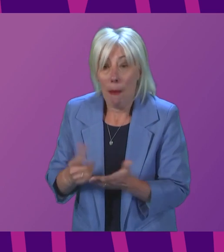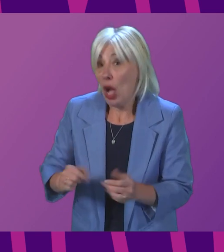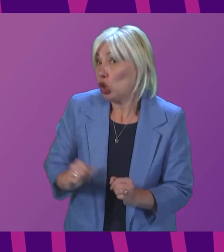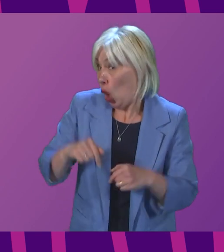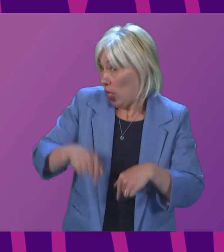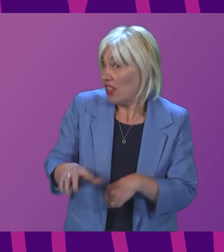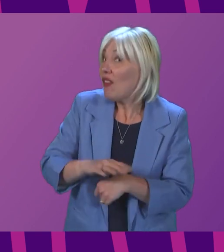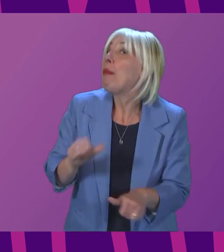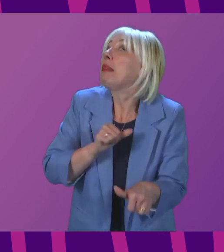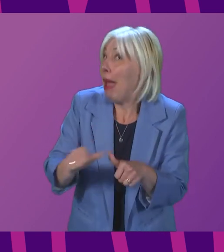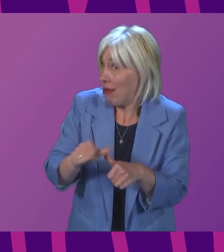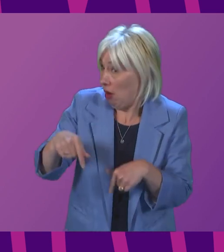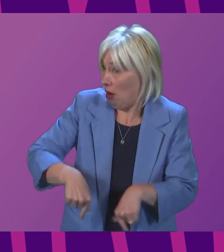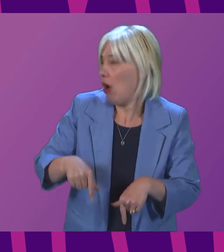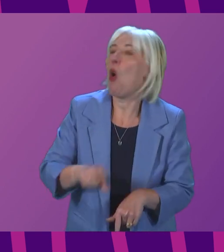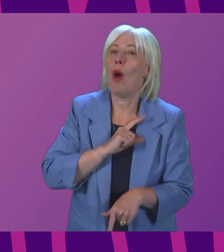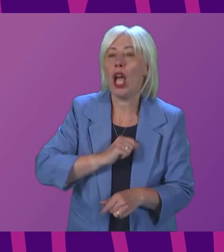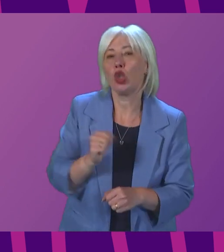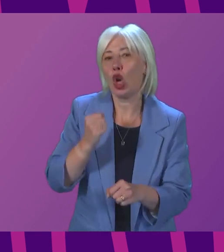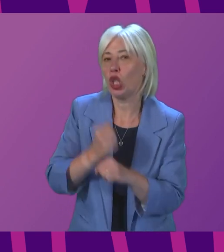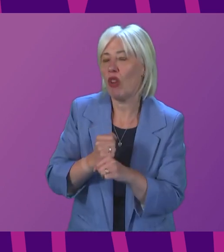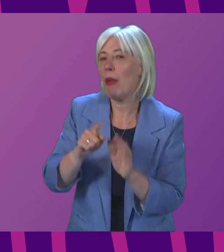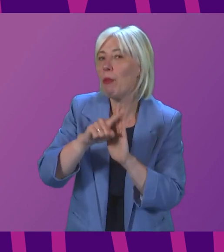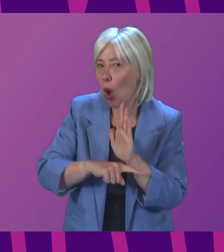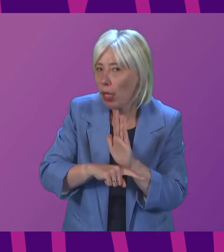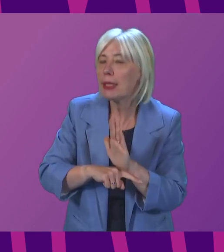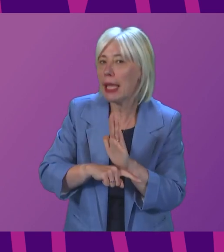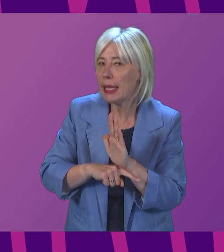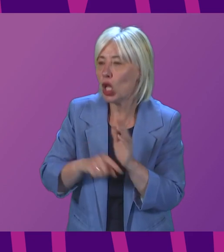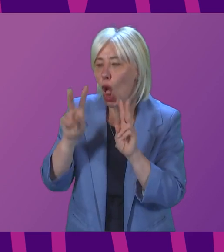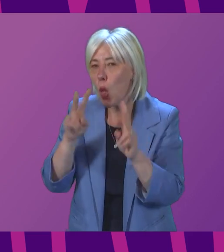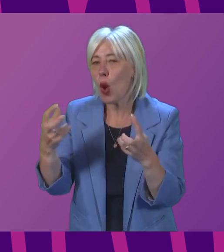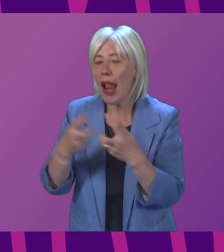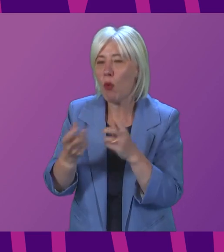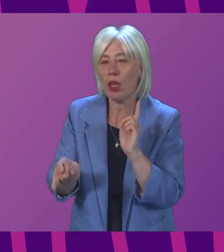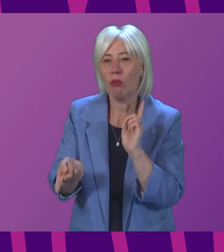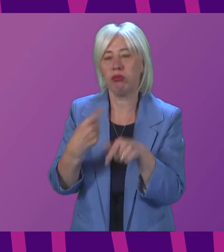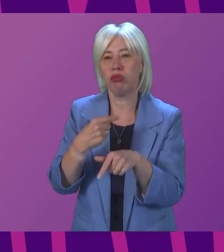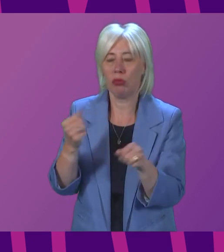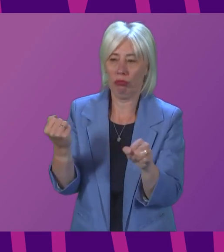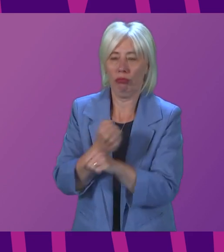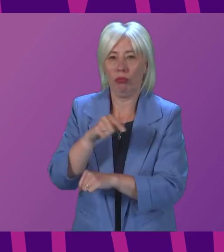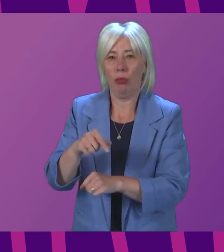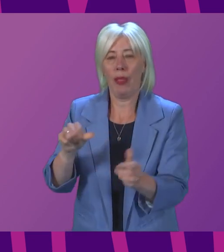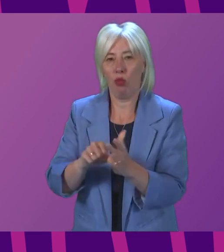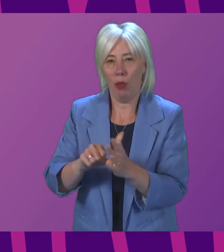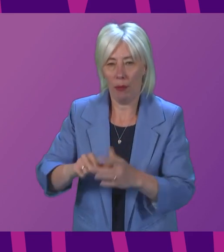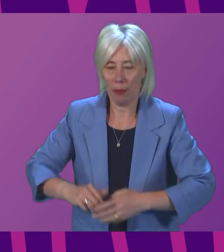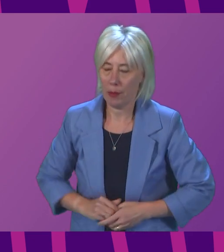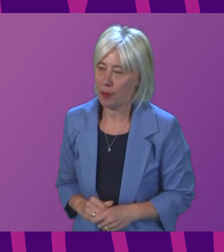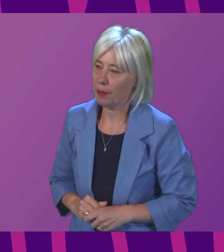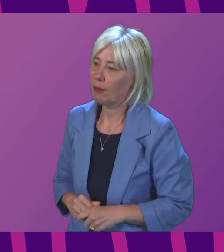regard, as a result ... of Scottish government policies seeking to address the problem”.